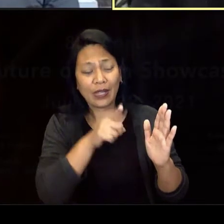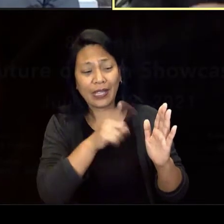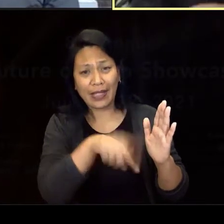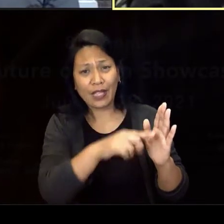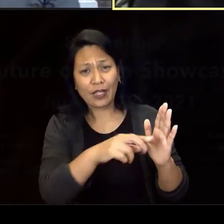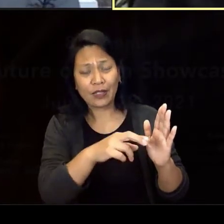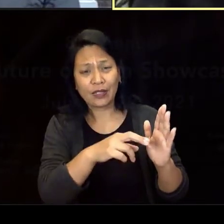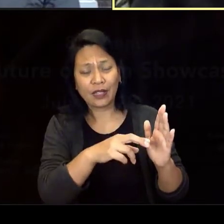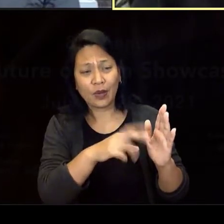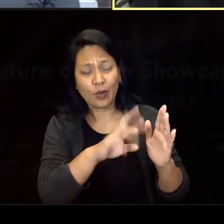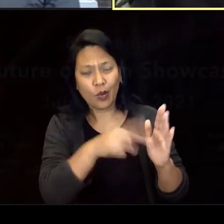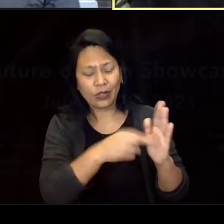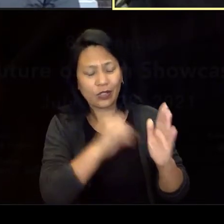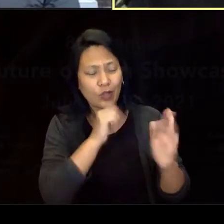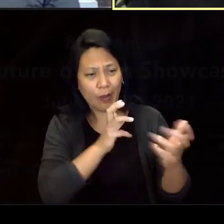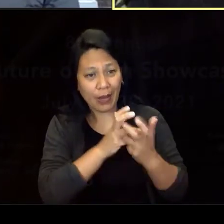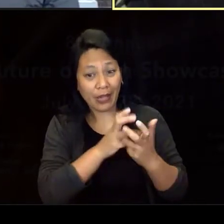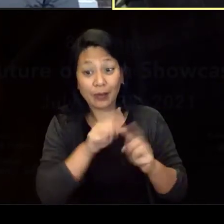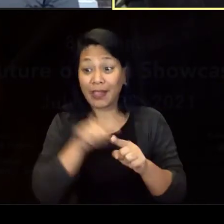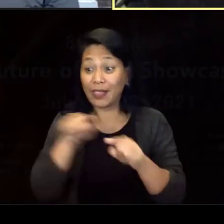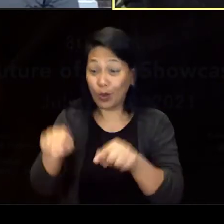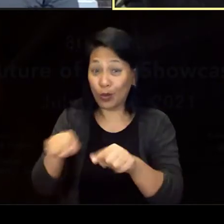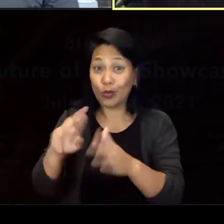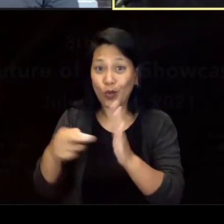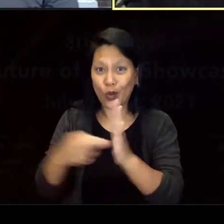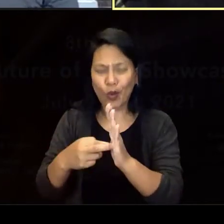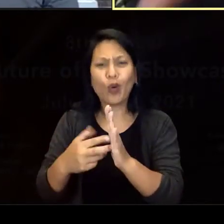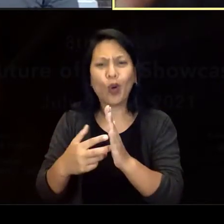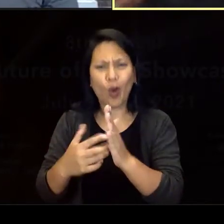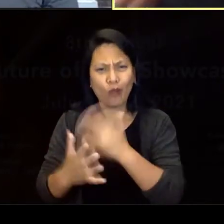And I would really like to get those roles and like, how do we